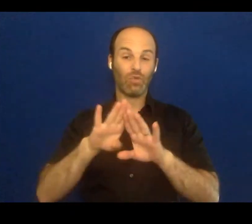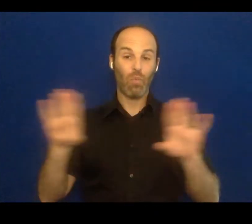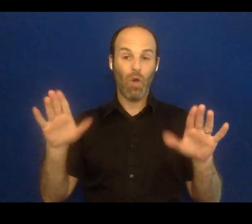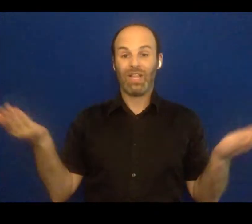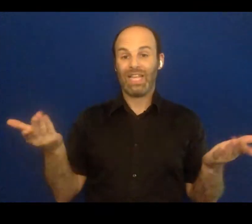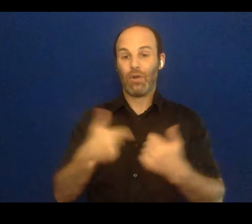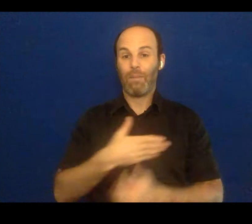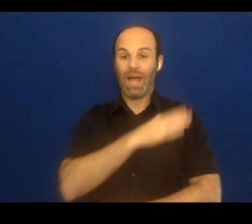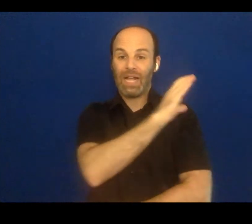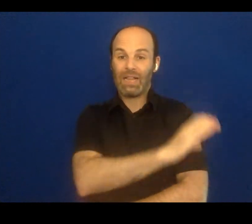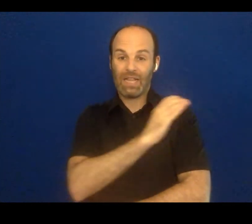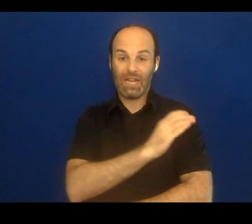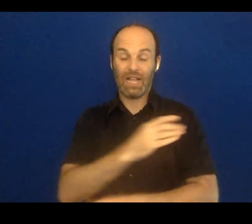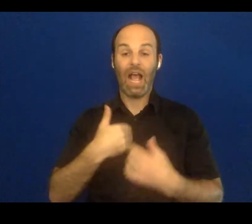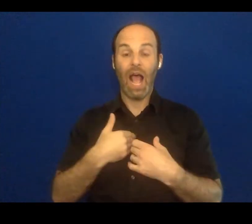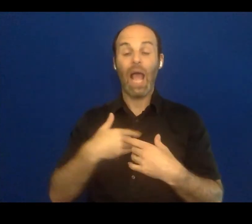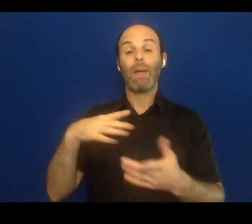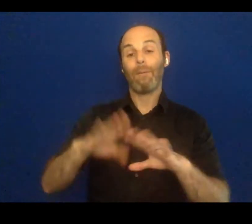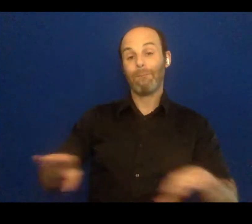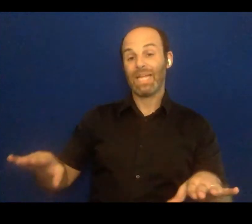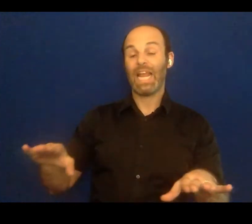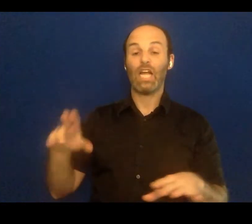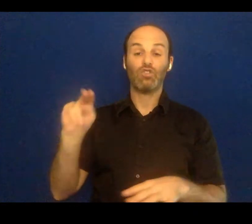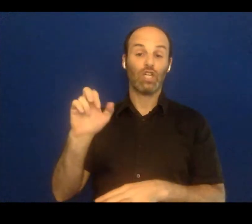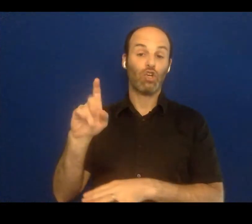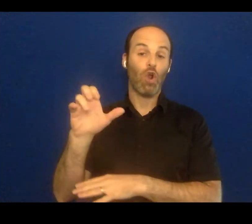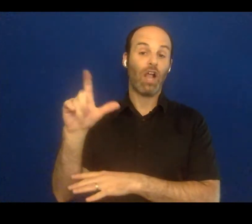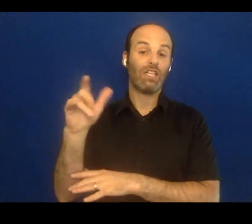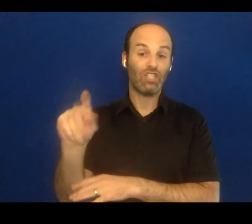I AM A NEUROLOGIST AT THE UNIVERSITY OF NORTH CAROLINA